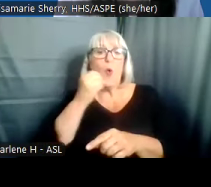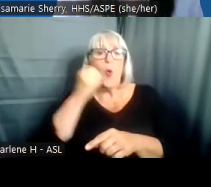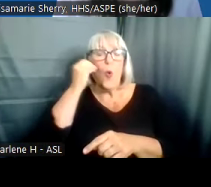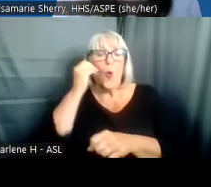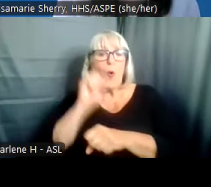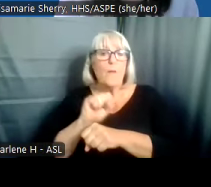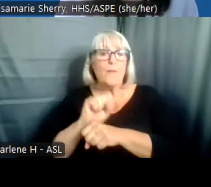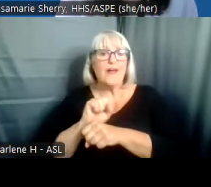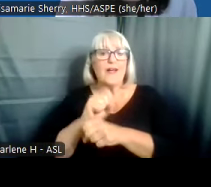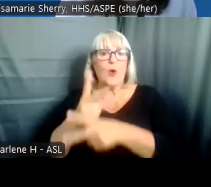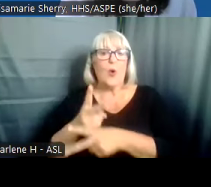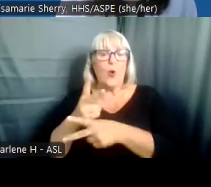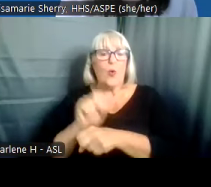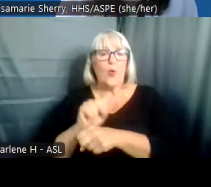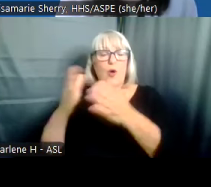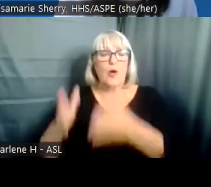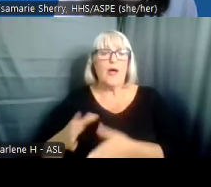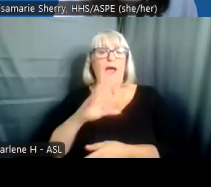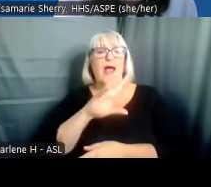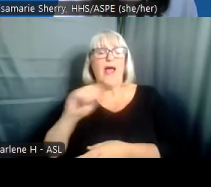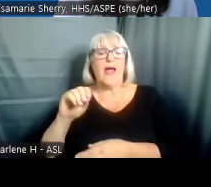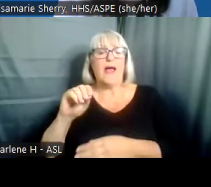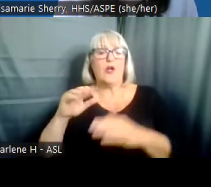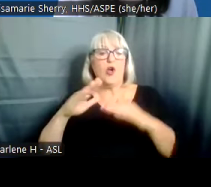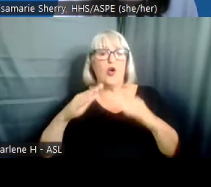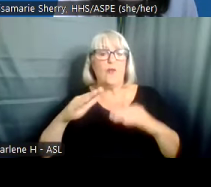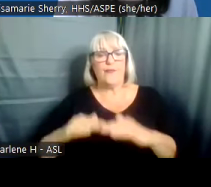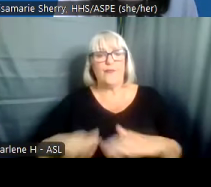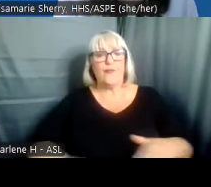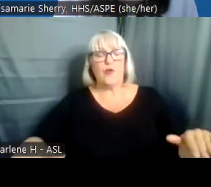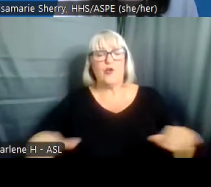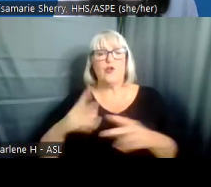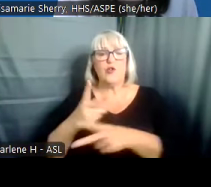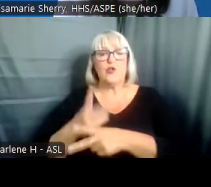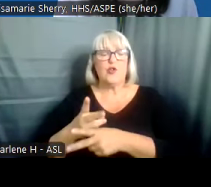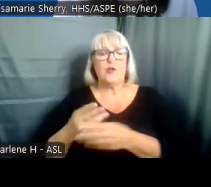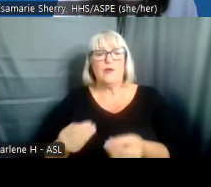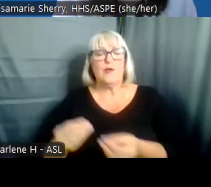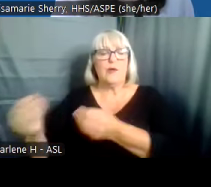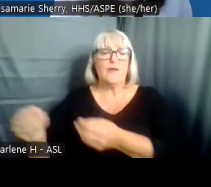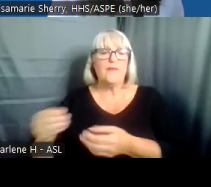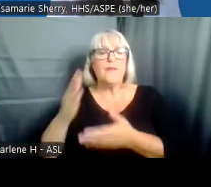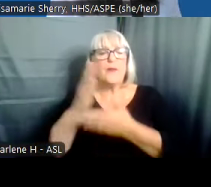providers, and comparing their pay to the pay of other workers who've been identified as having similar workplace requirements,